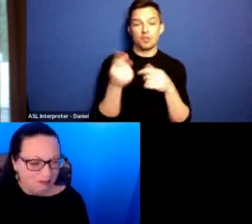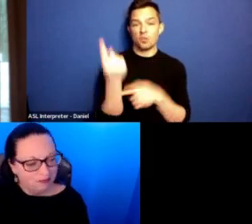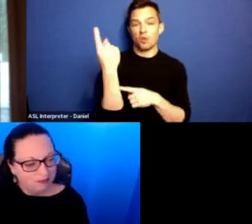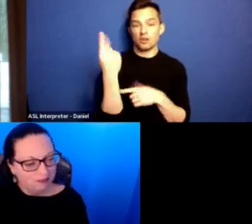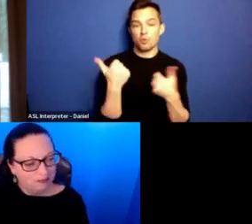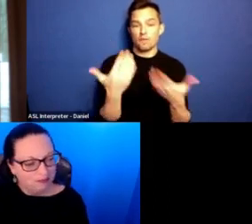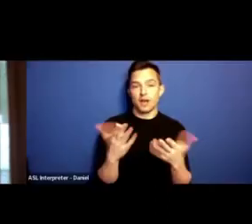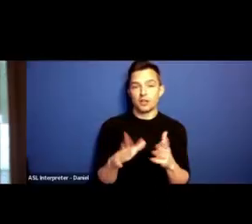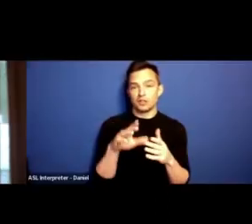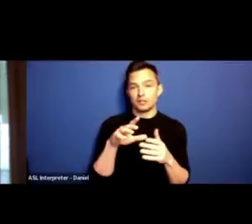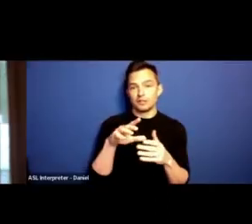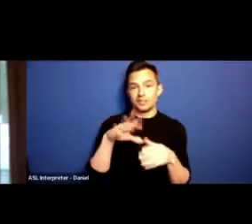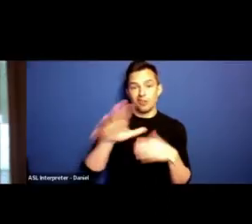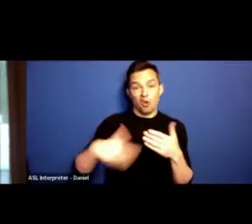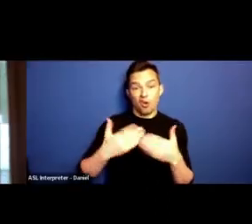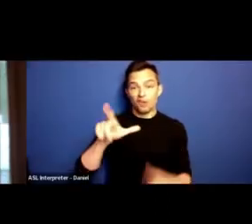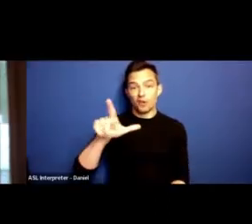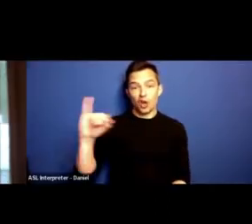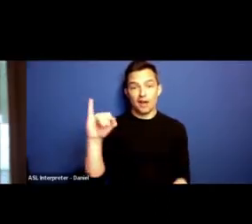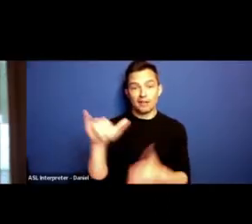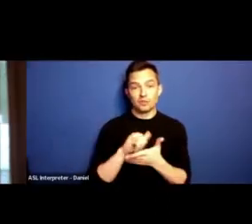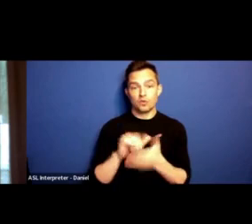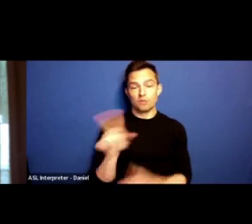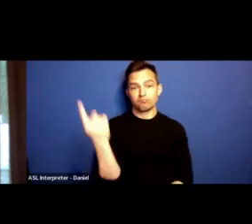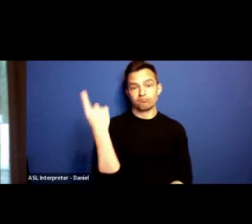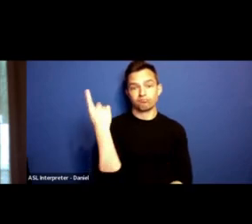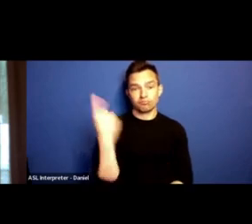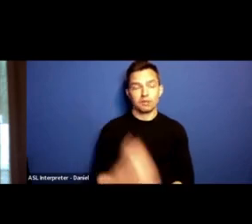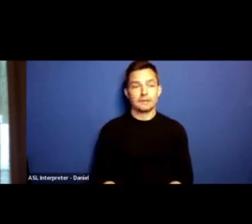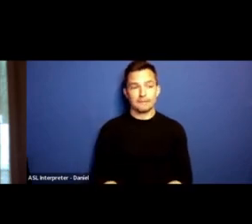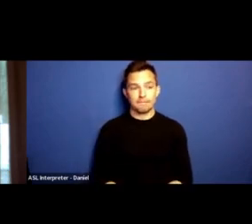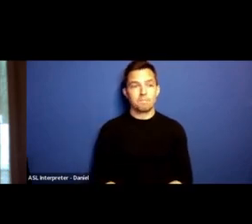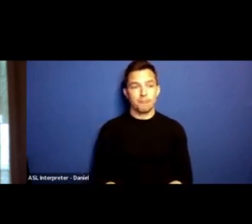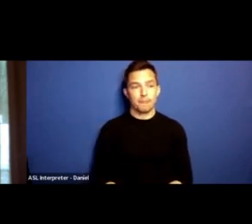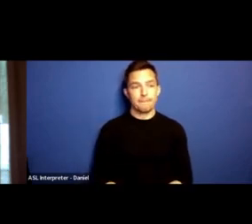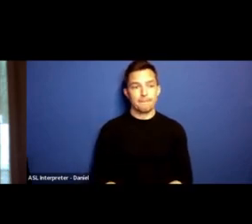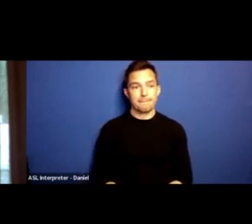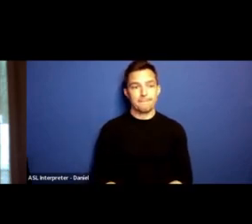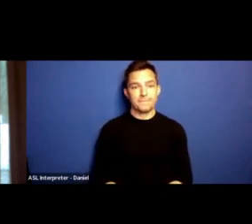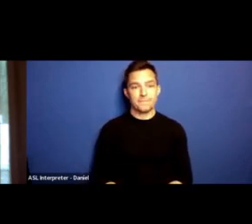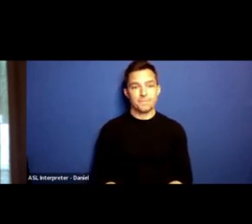Island. And there wasn't even talking about TBI back then.